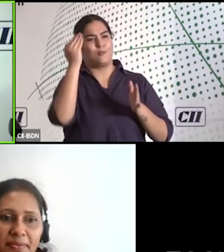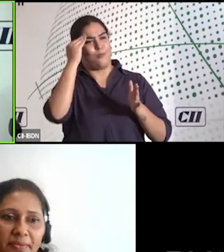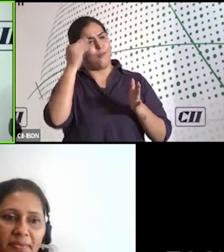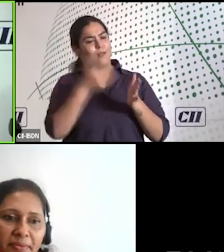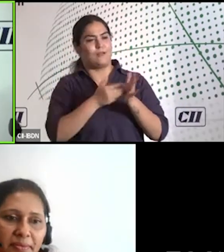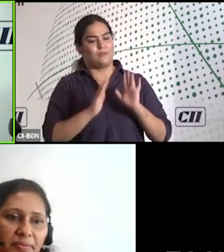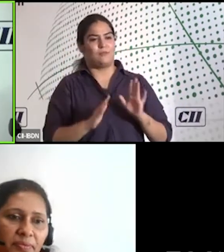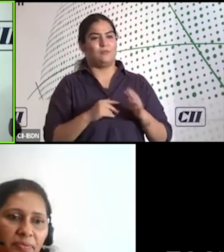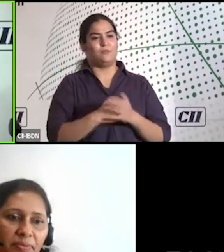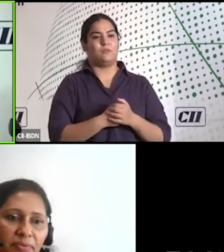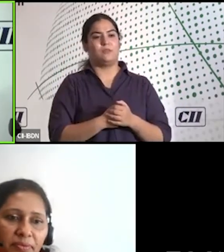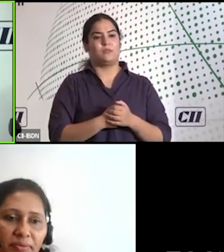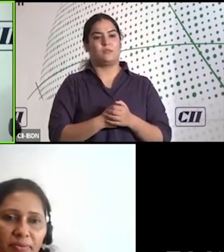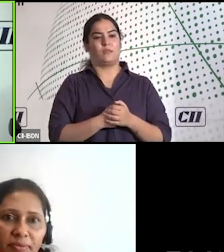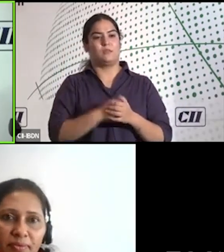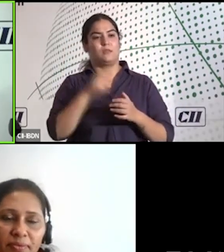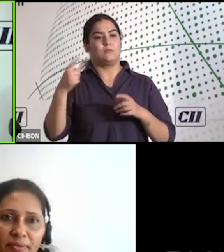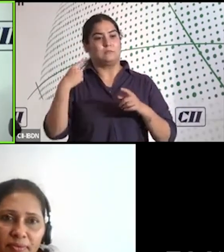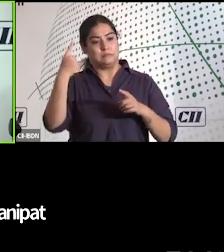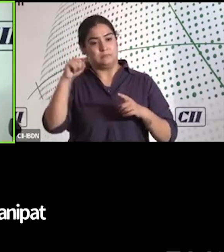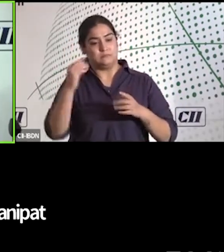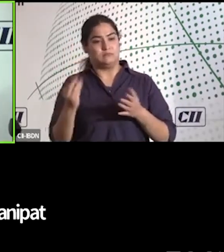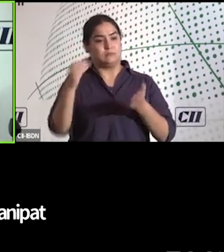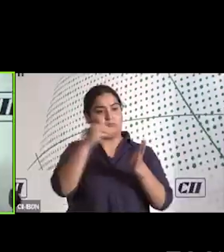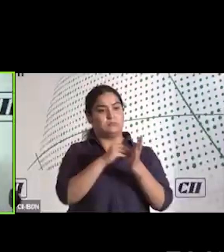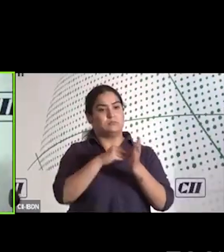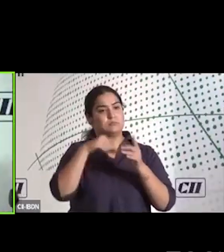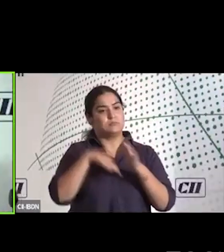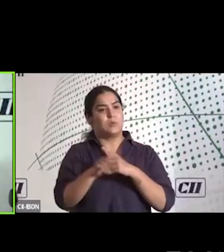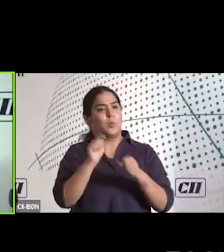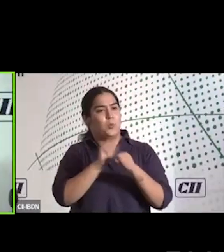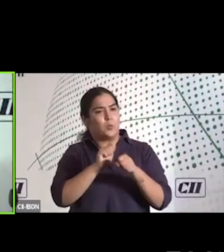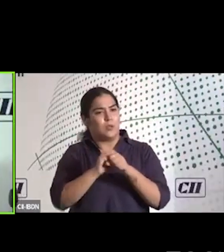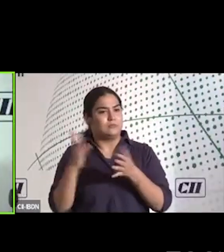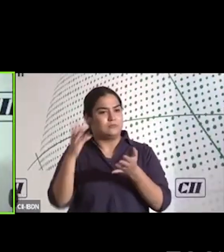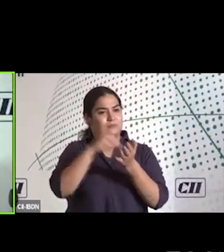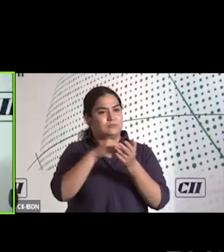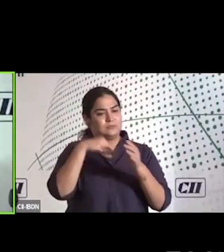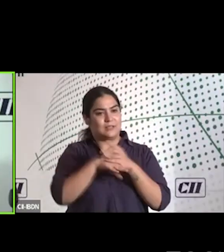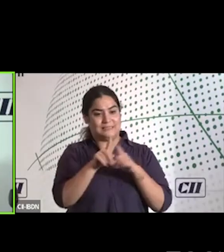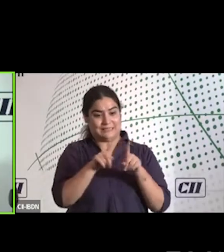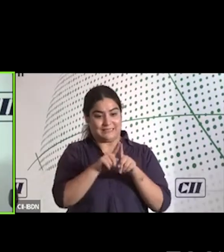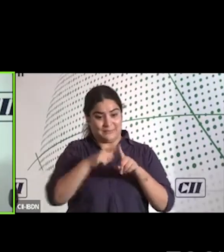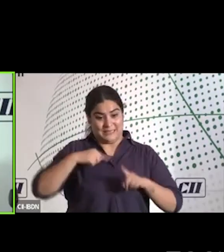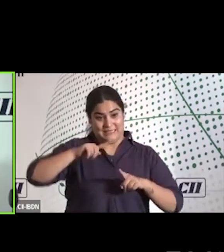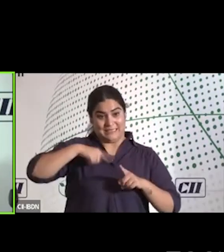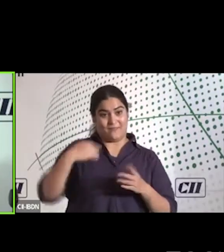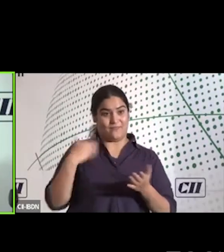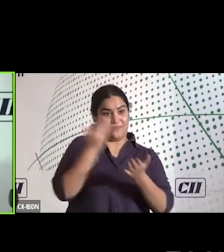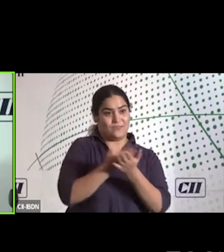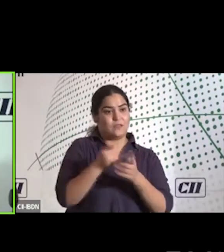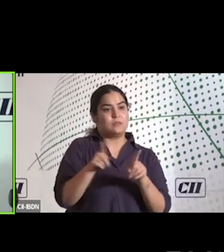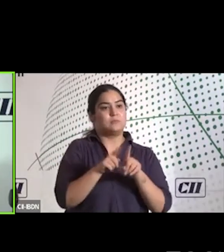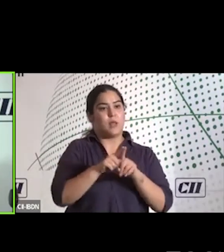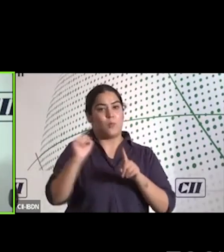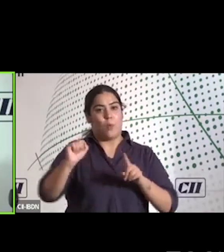The train tracks were built almost 100 plus years before there was a steam engine strong enough to even make the journey.